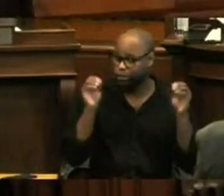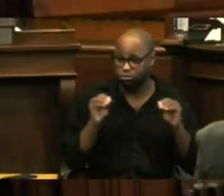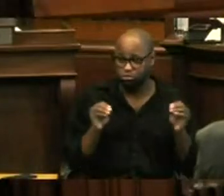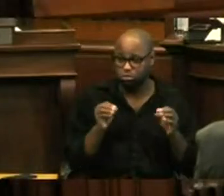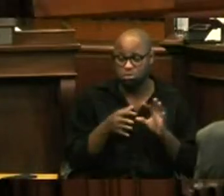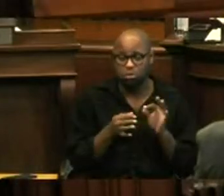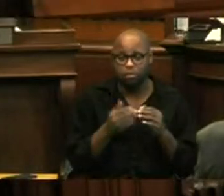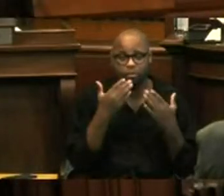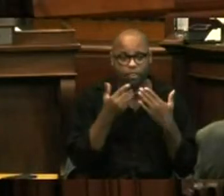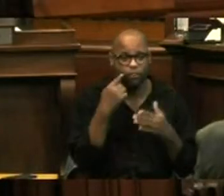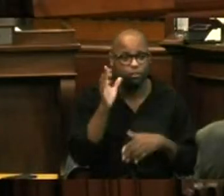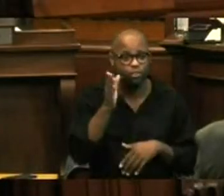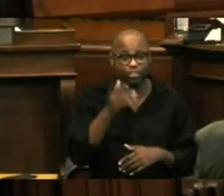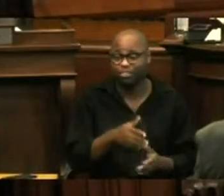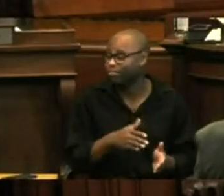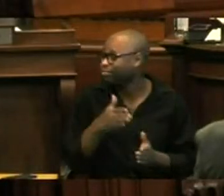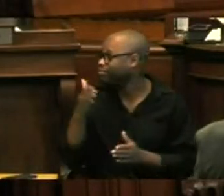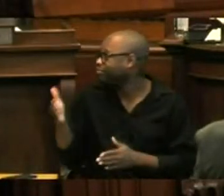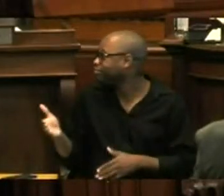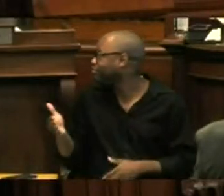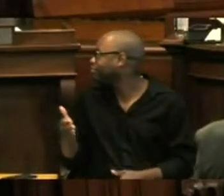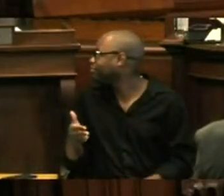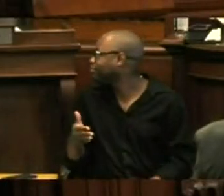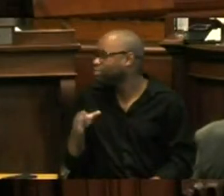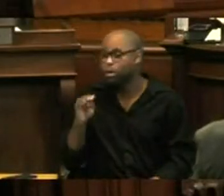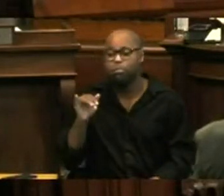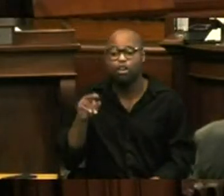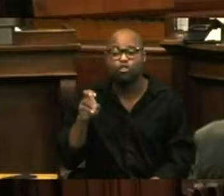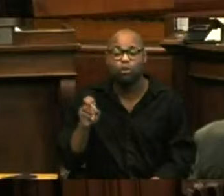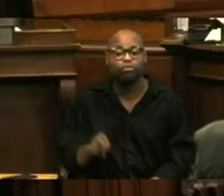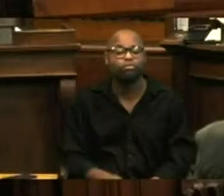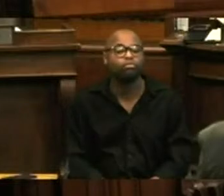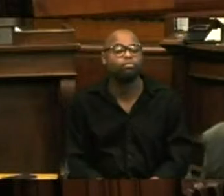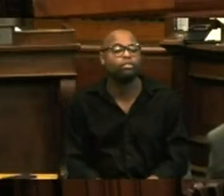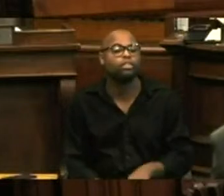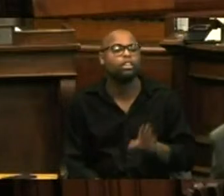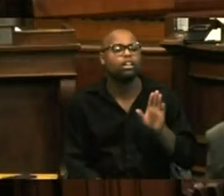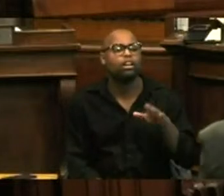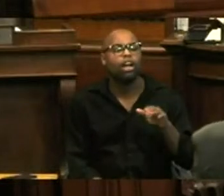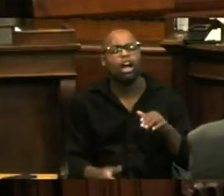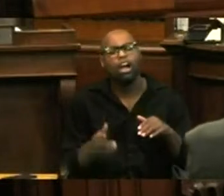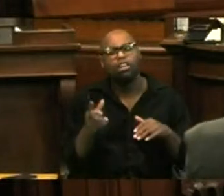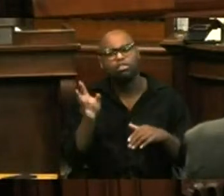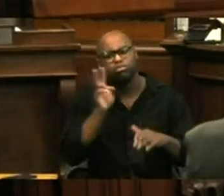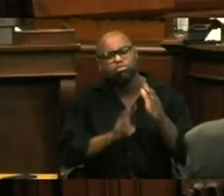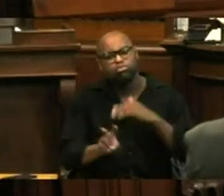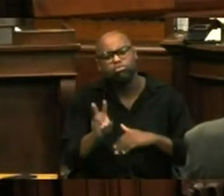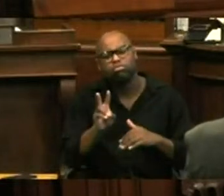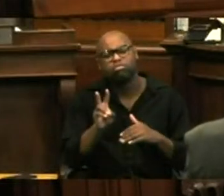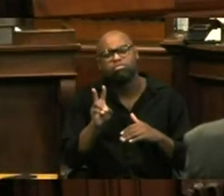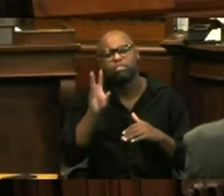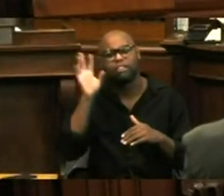for your presentation.